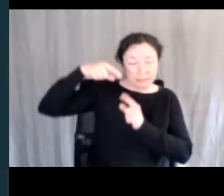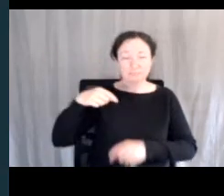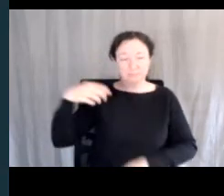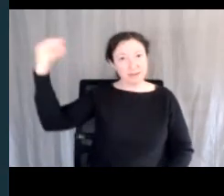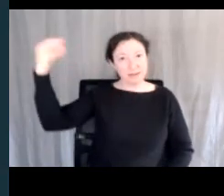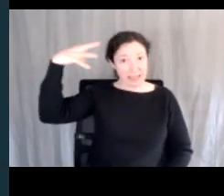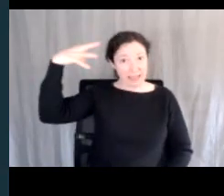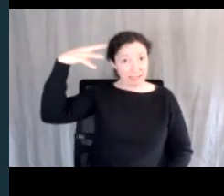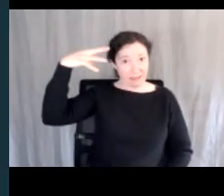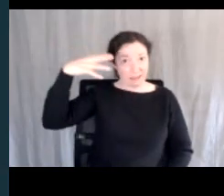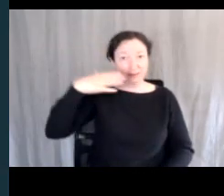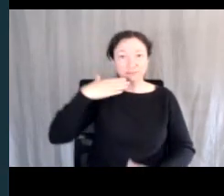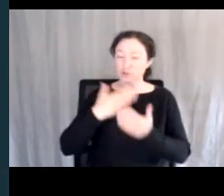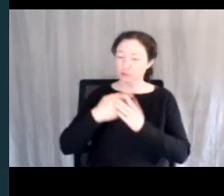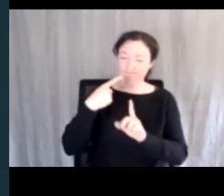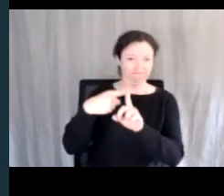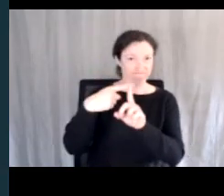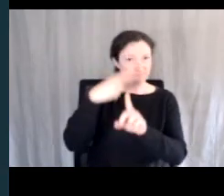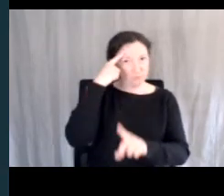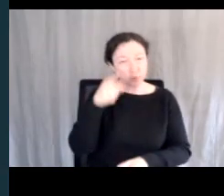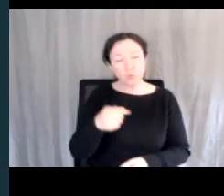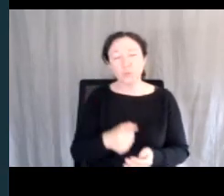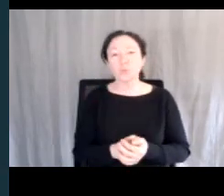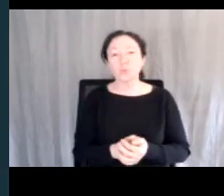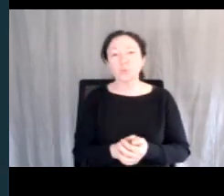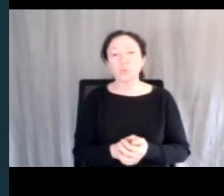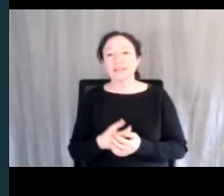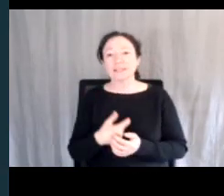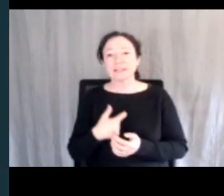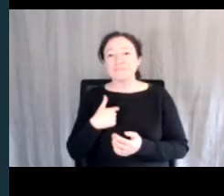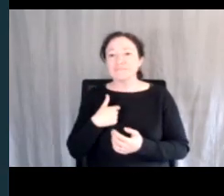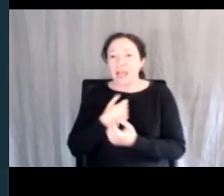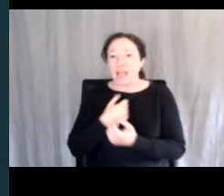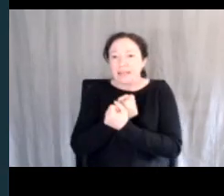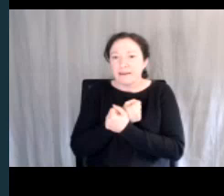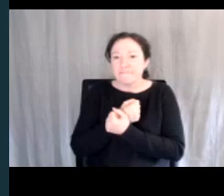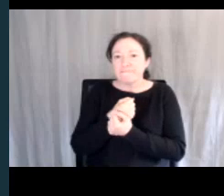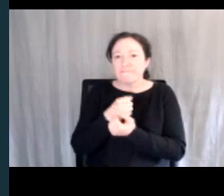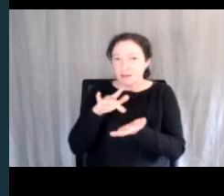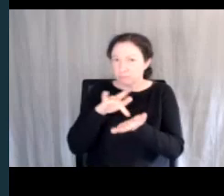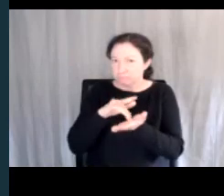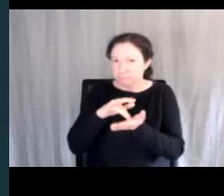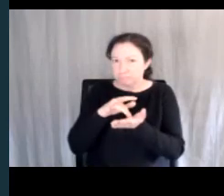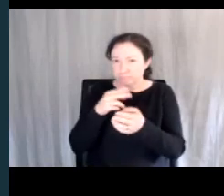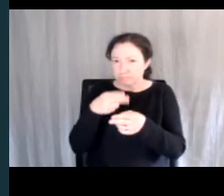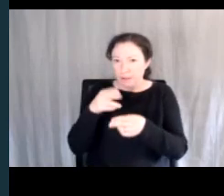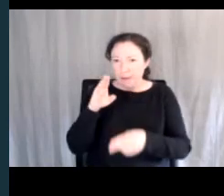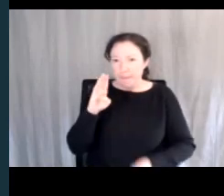that can be used to support blood sugar. I love berberine. It's a supplement I use with a lot of people and it helps to stabilize the blood glucose,